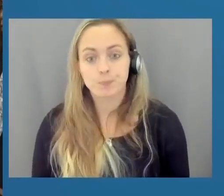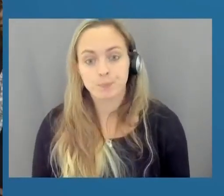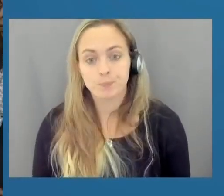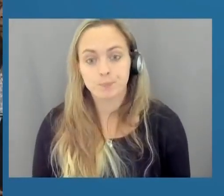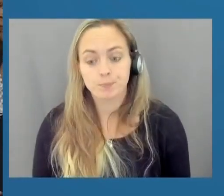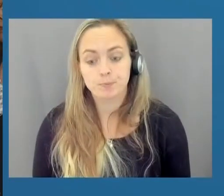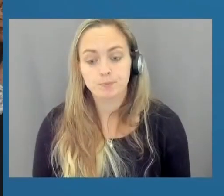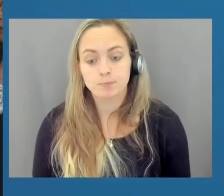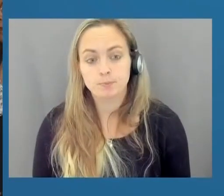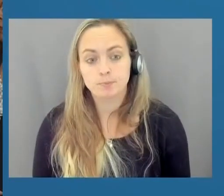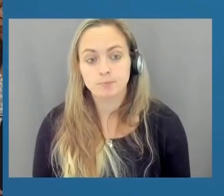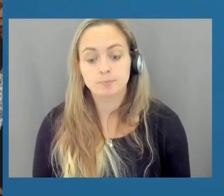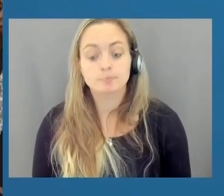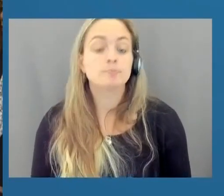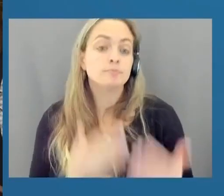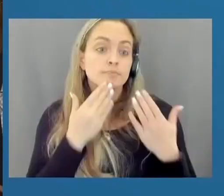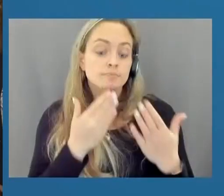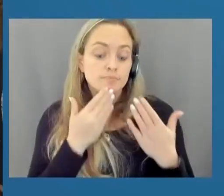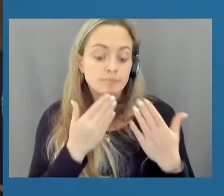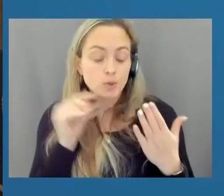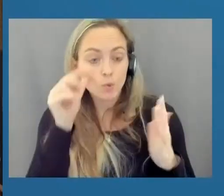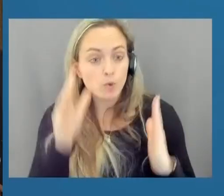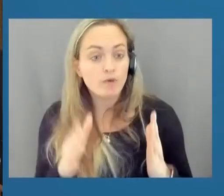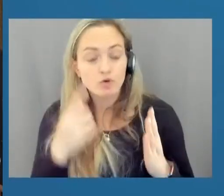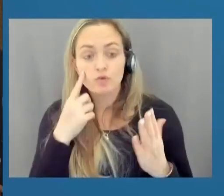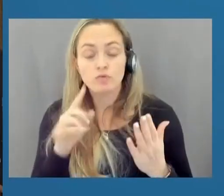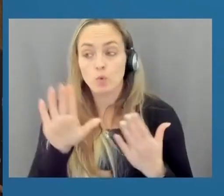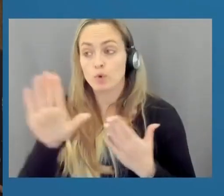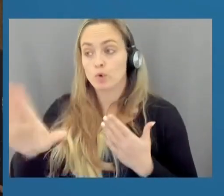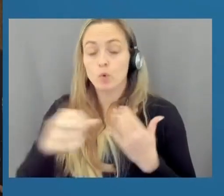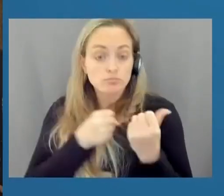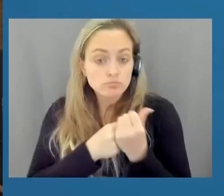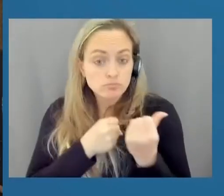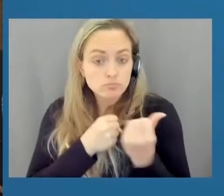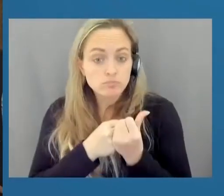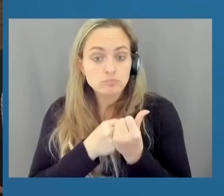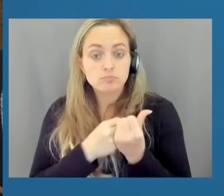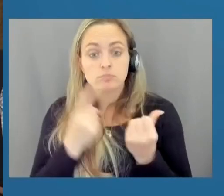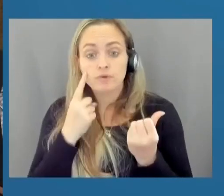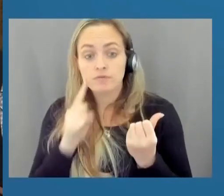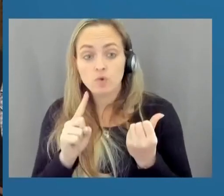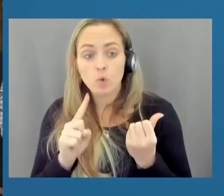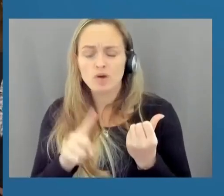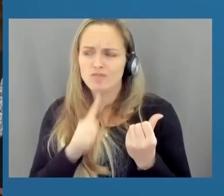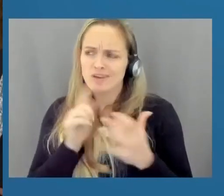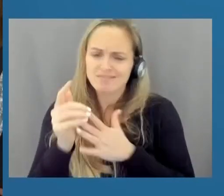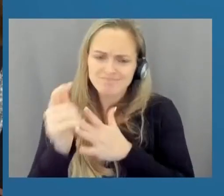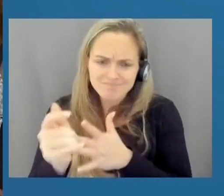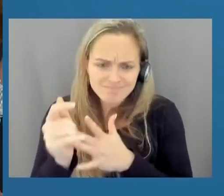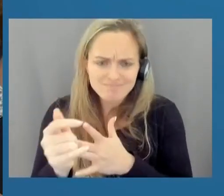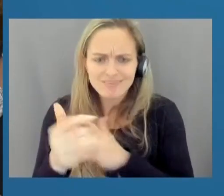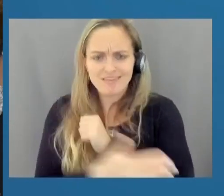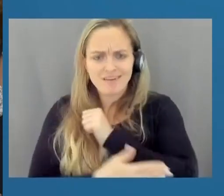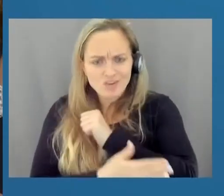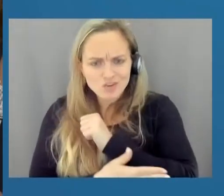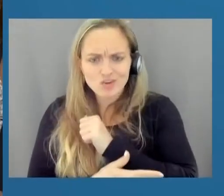So thank you, thank you, Governor, for your support and for really leading the country on gun violence reduction. Uh,